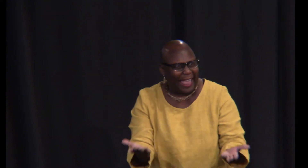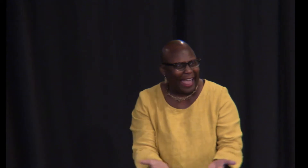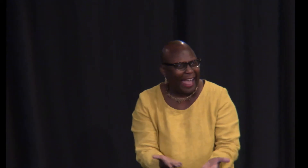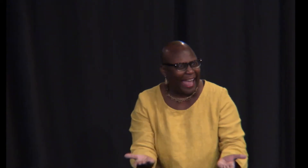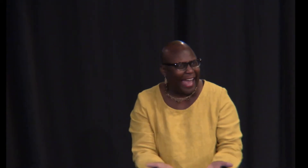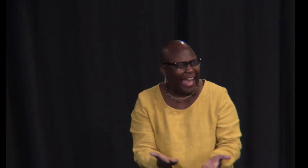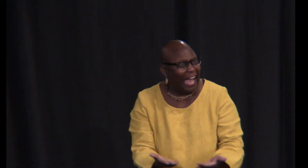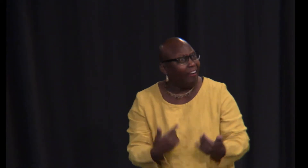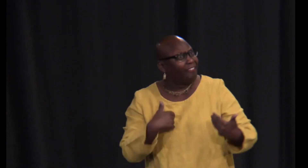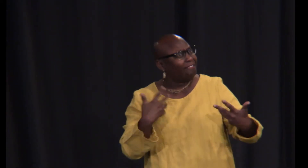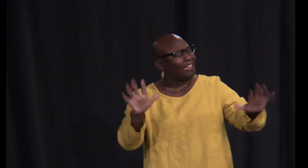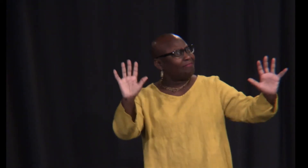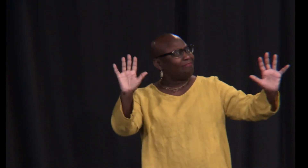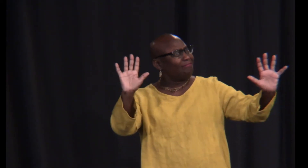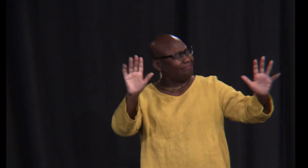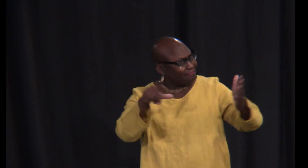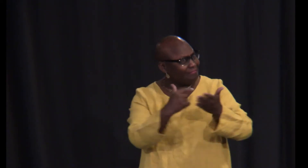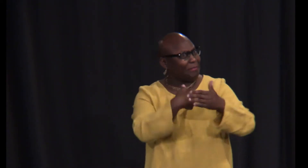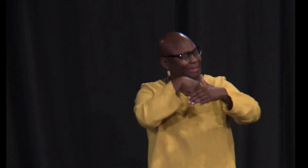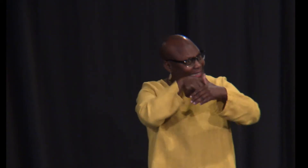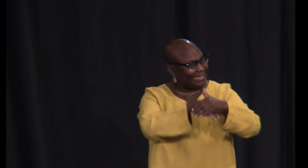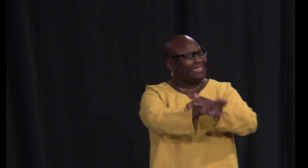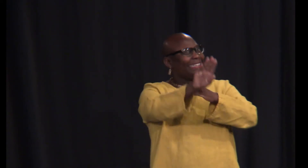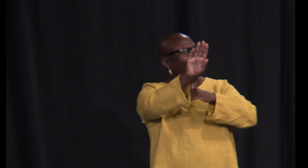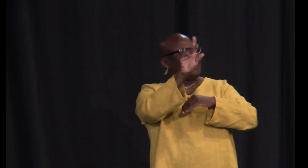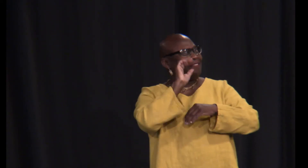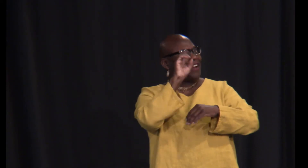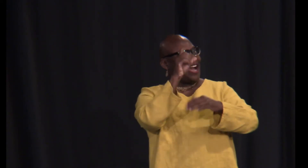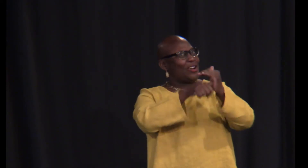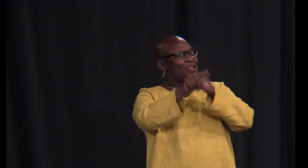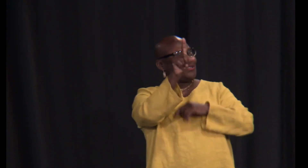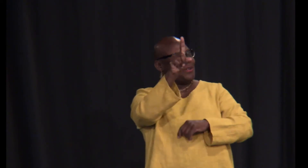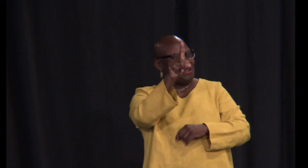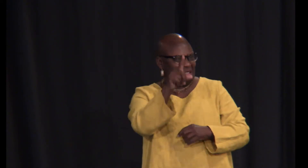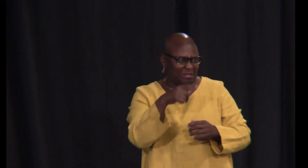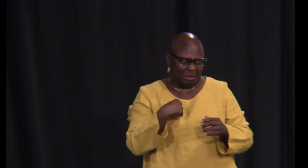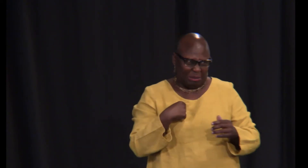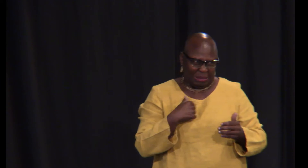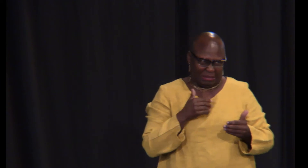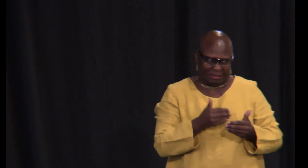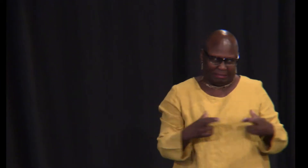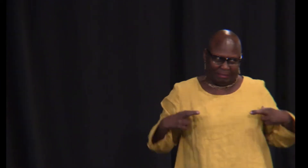they say they wanted to study with me. That's how long I've been around.